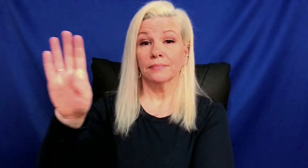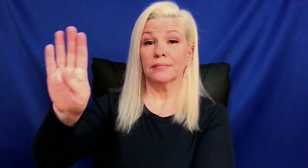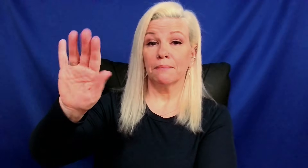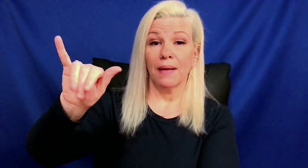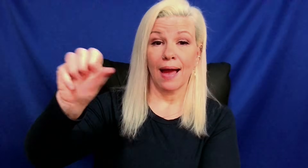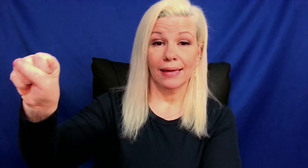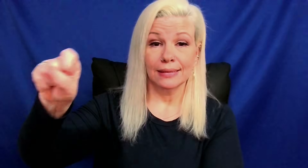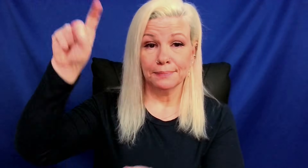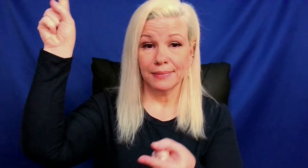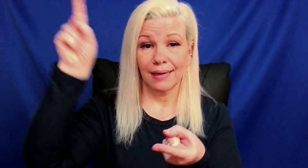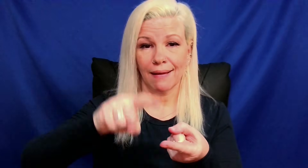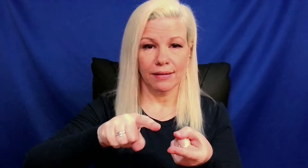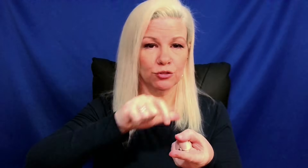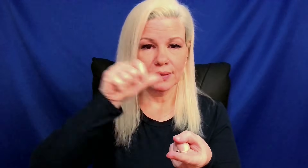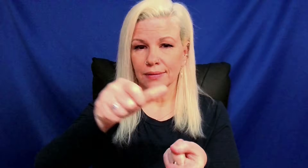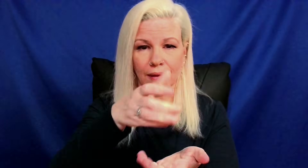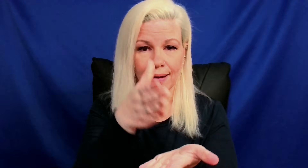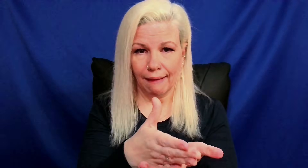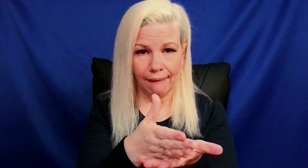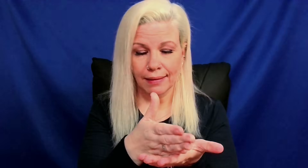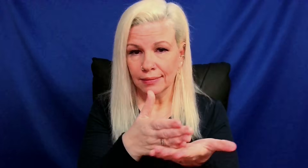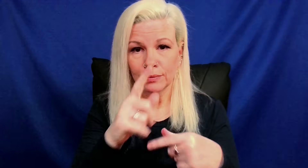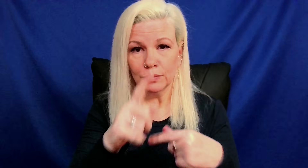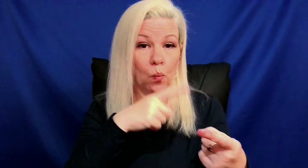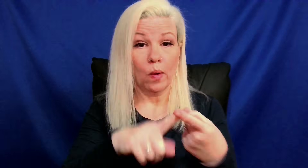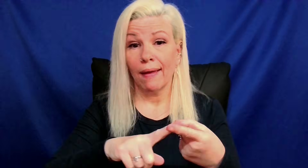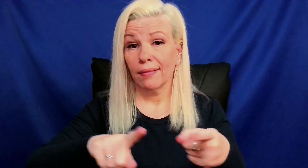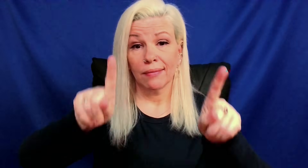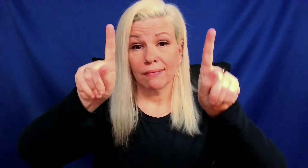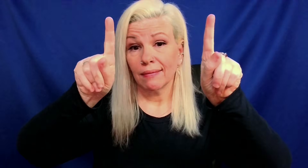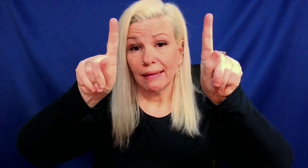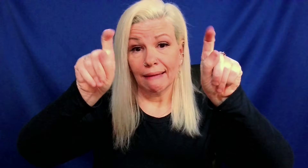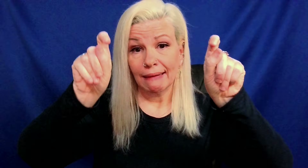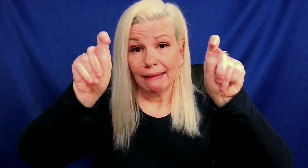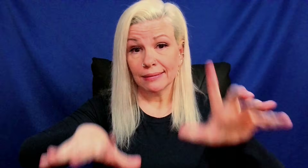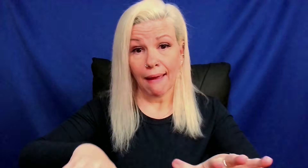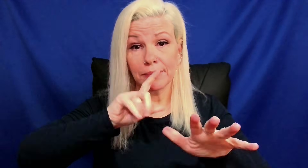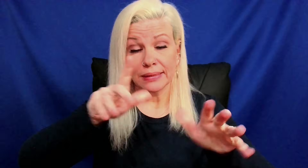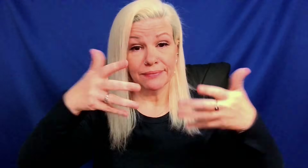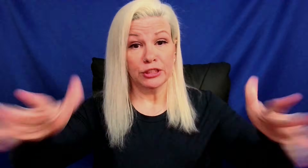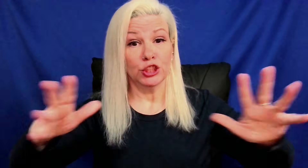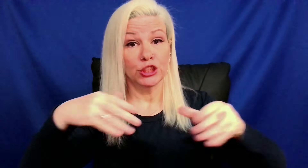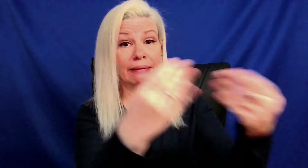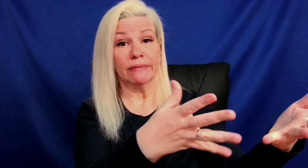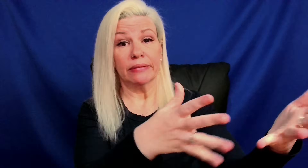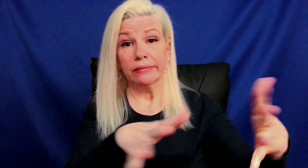Bias mitigation does not end when the exam is administered.